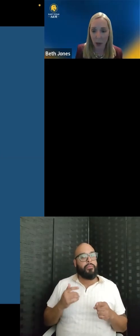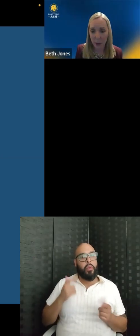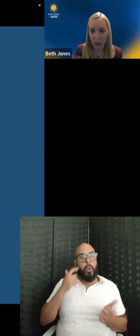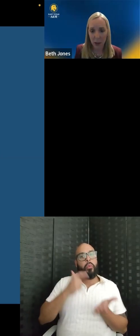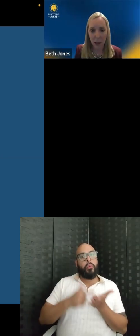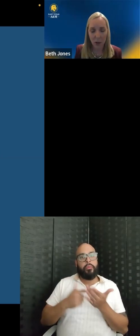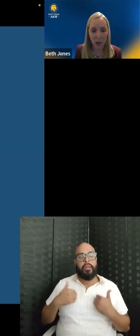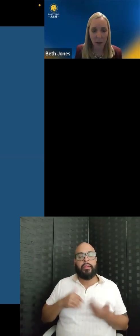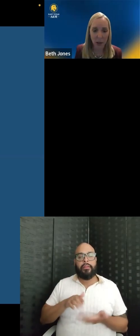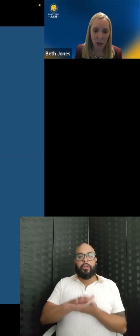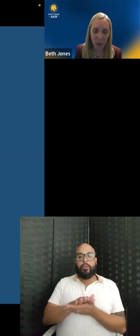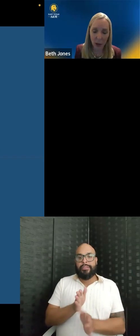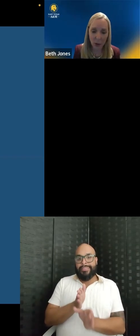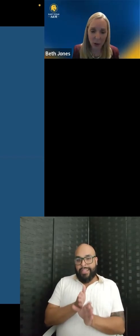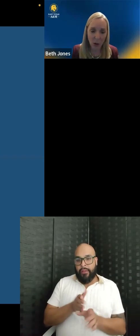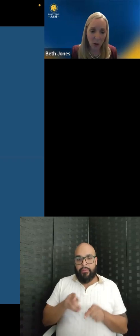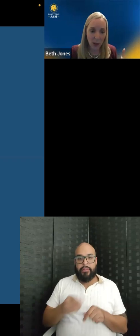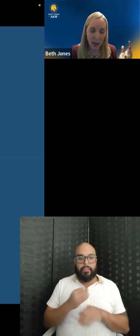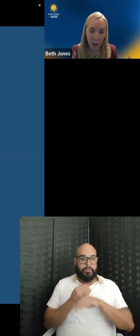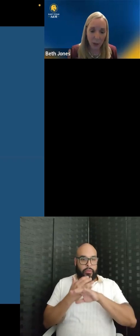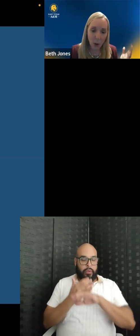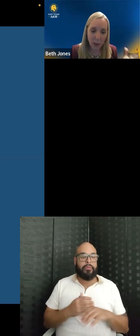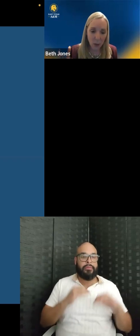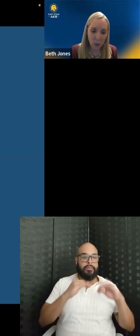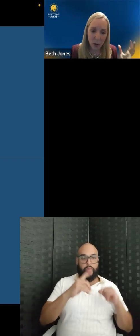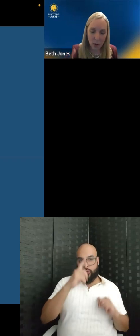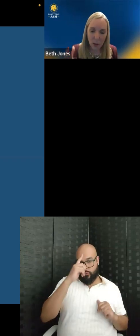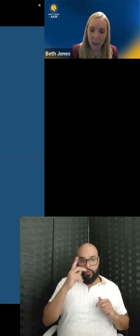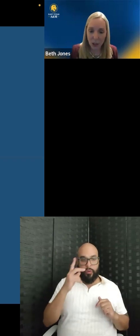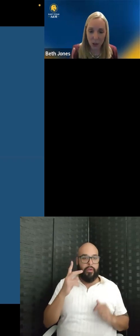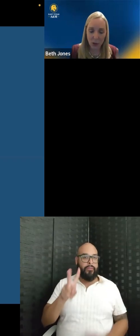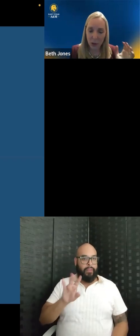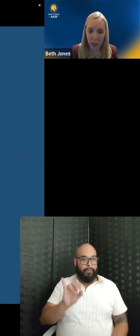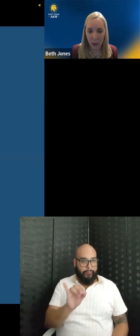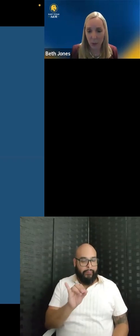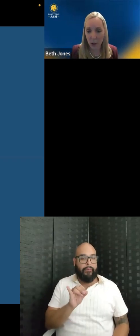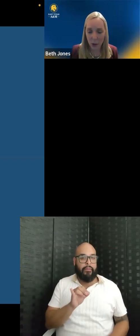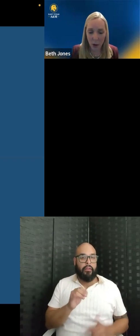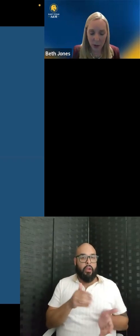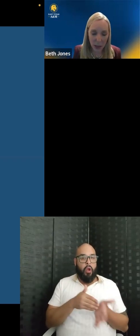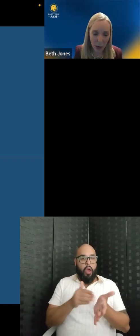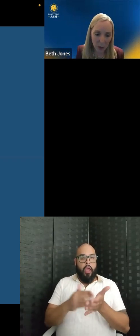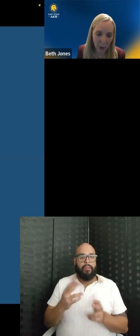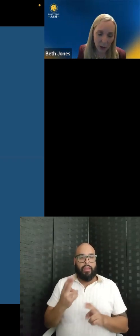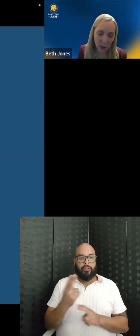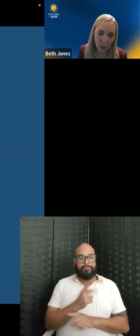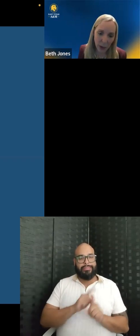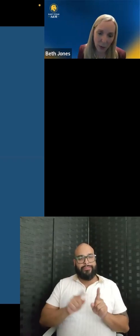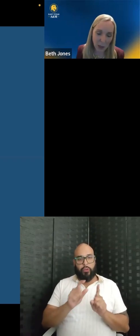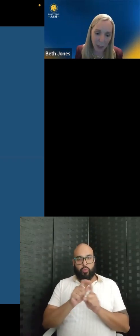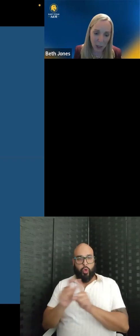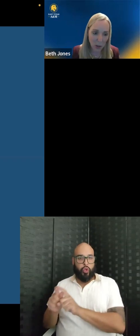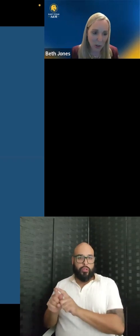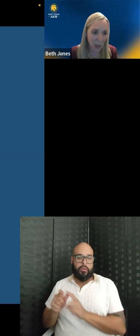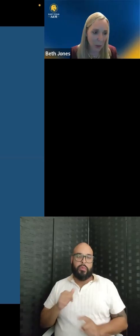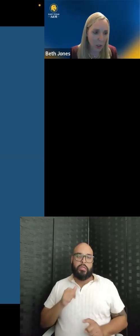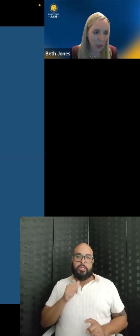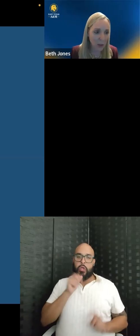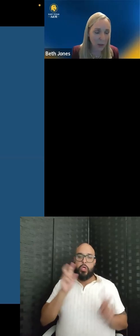There might be teachers of the visually impaired on the call. And we always don't speak each other's language. Not all the time. Are we able to speak each other's language?